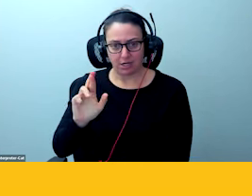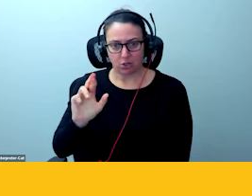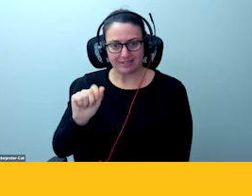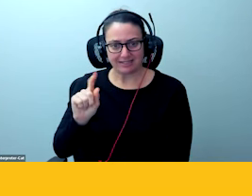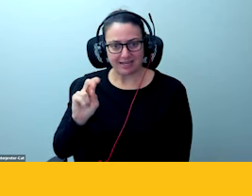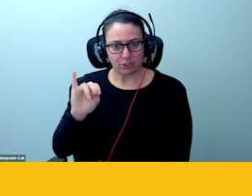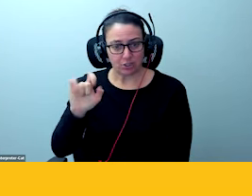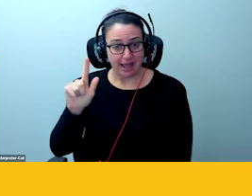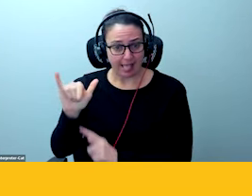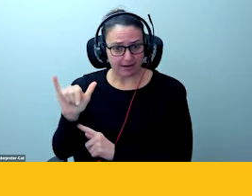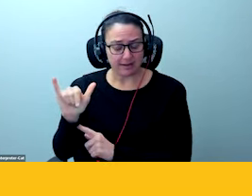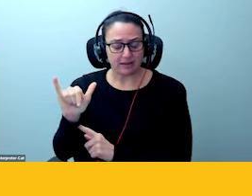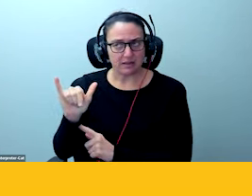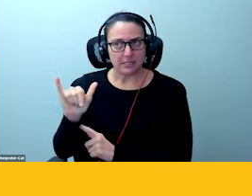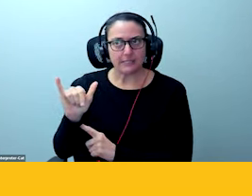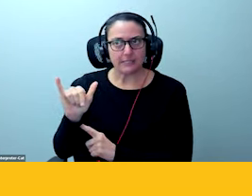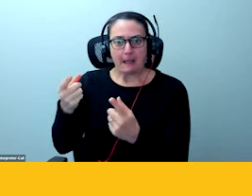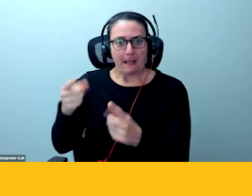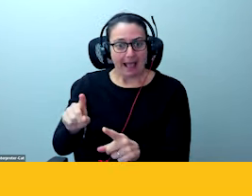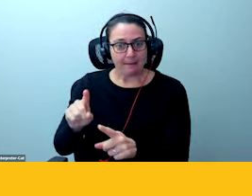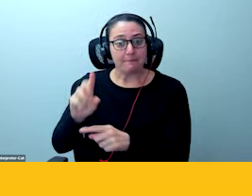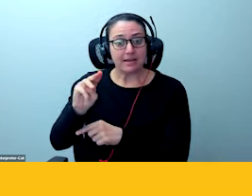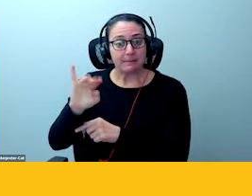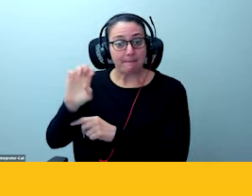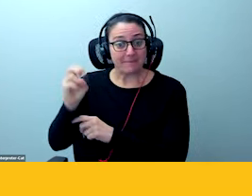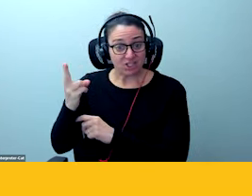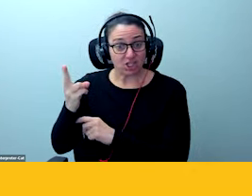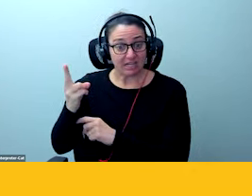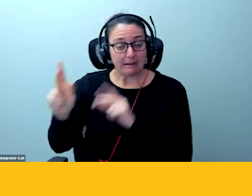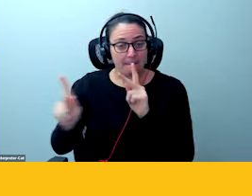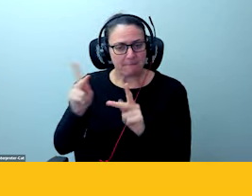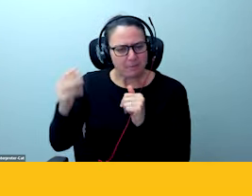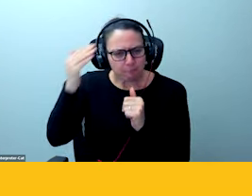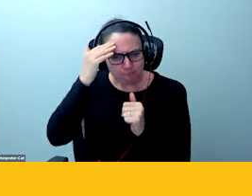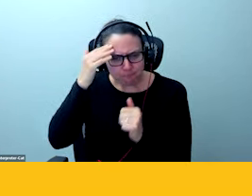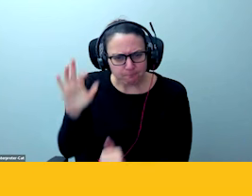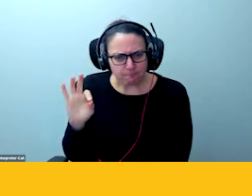and race happened in Michigan, folks are familiar with Flint, Michigan.